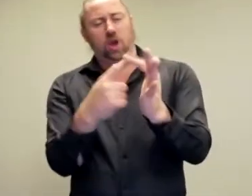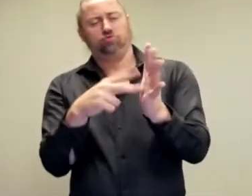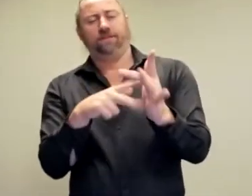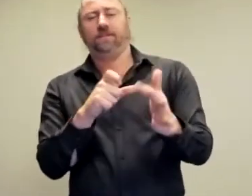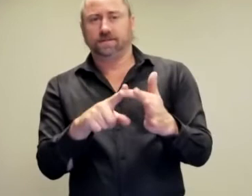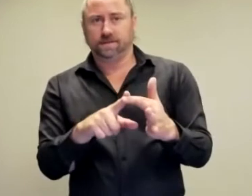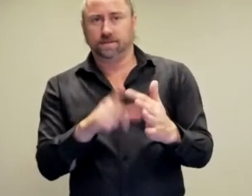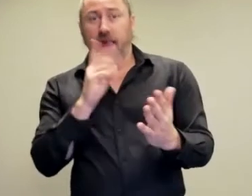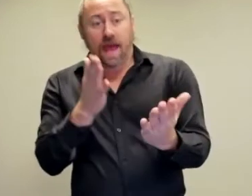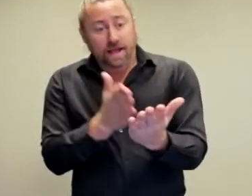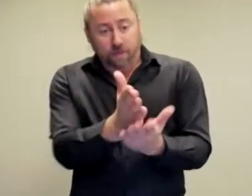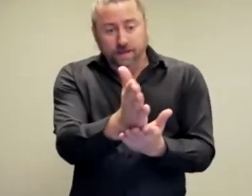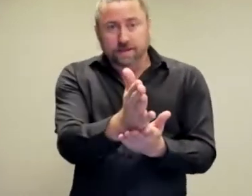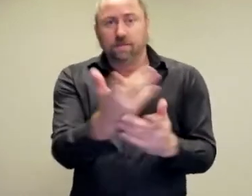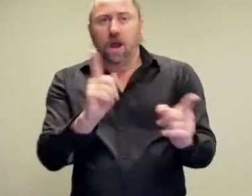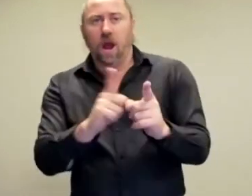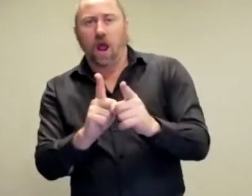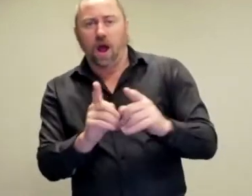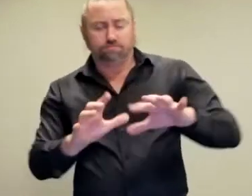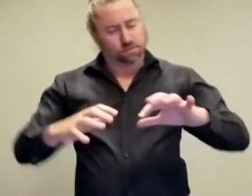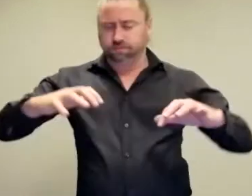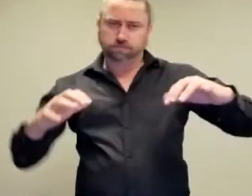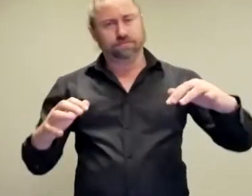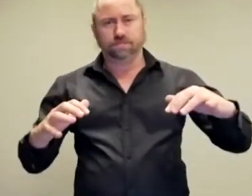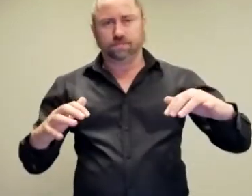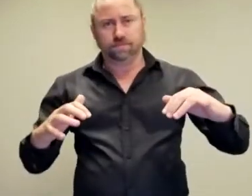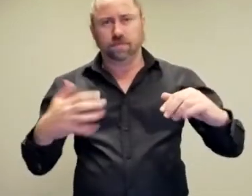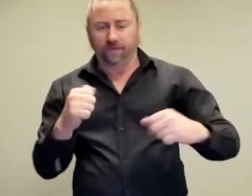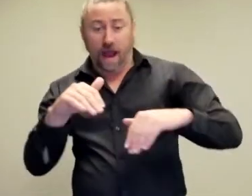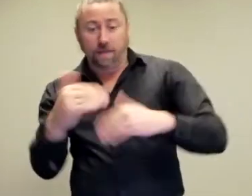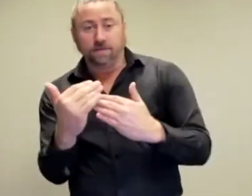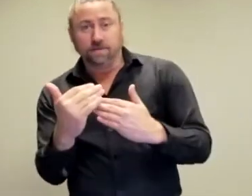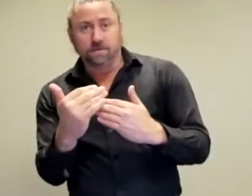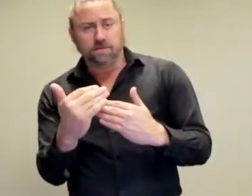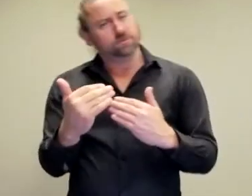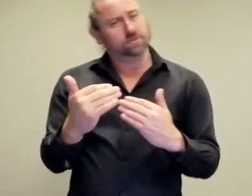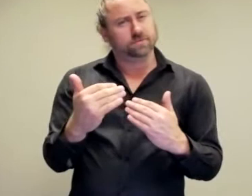a term that implies rupture and limitation, becomes a site that conflates the natural and the cultural.